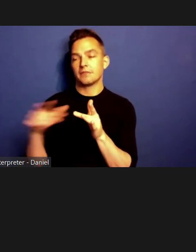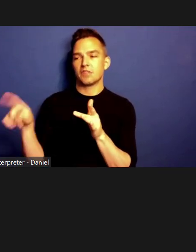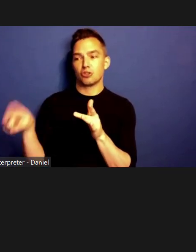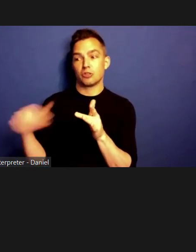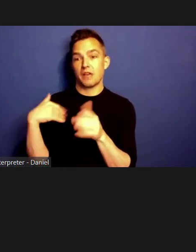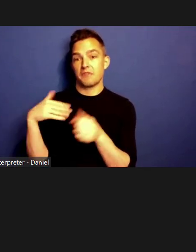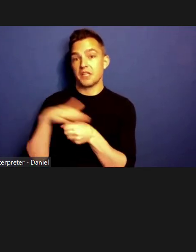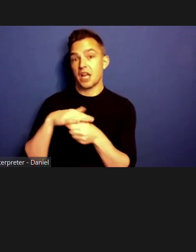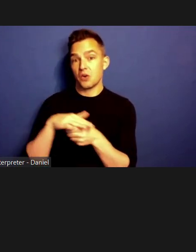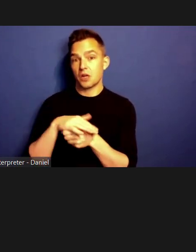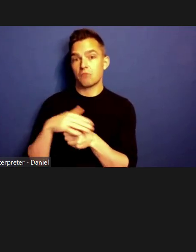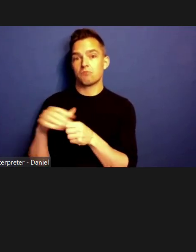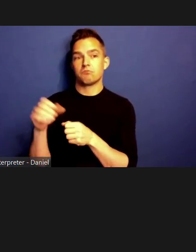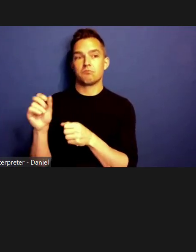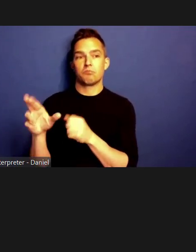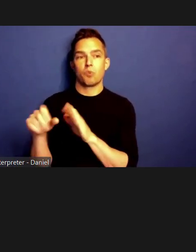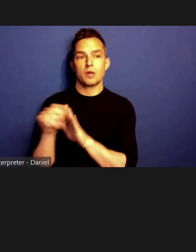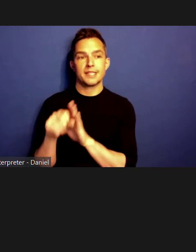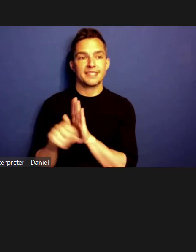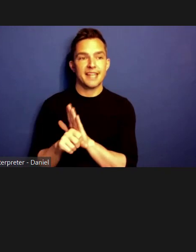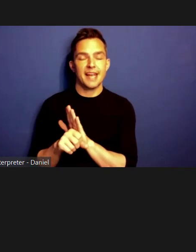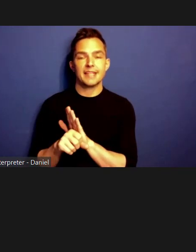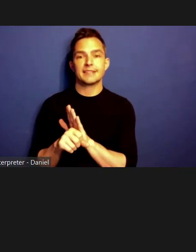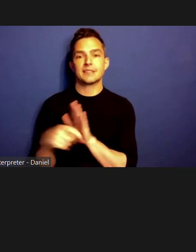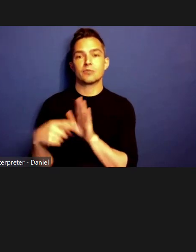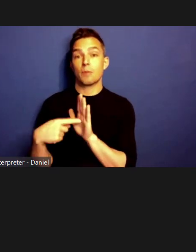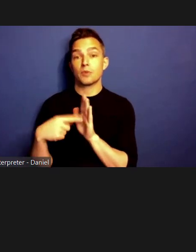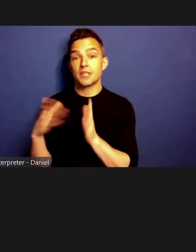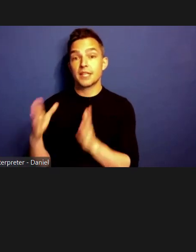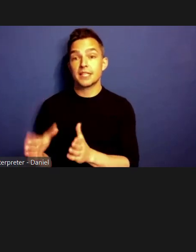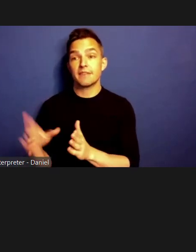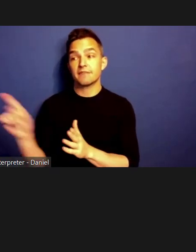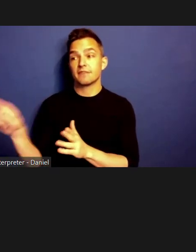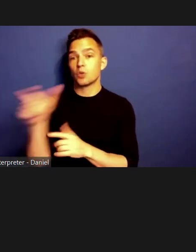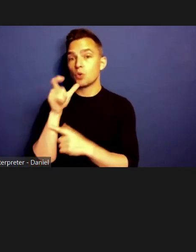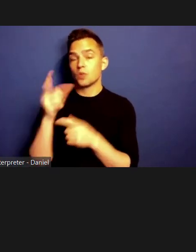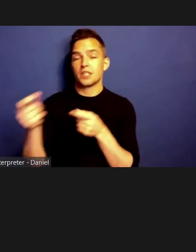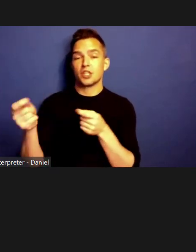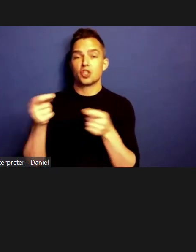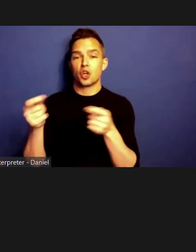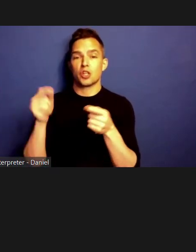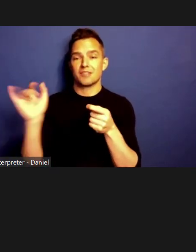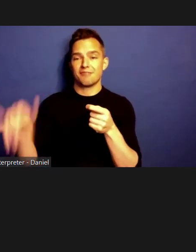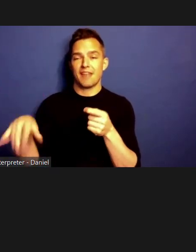representative that is in charge of that and help you get scheduled for